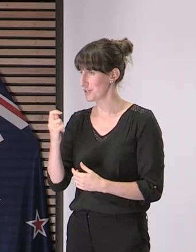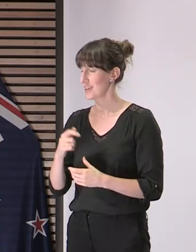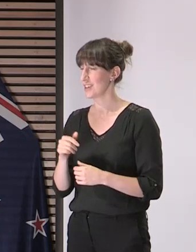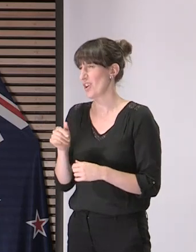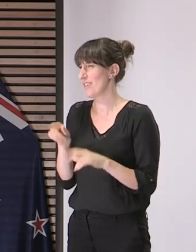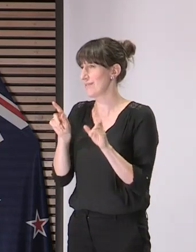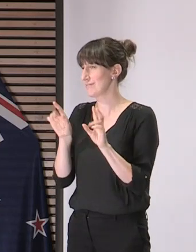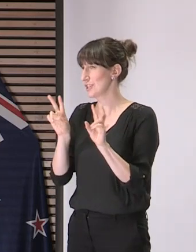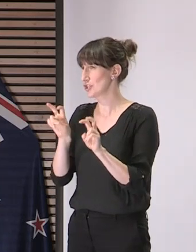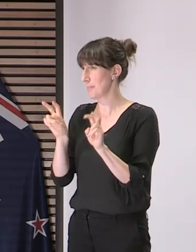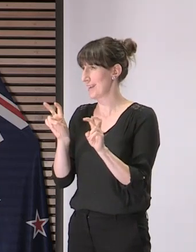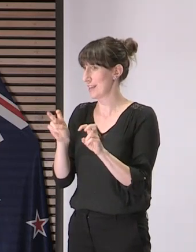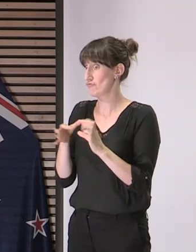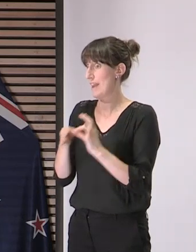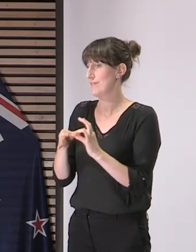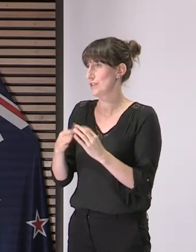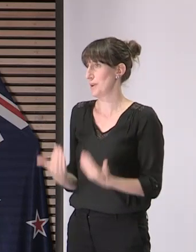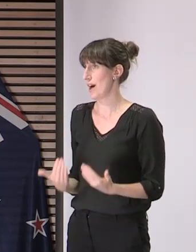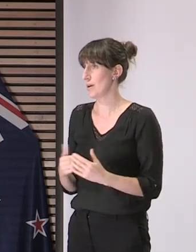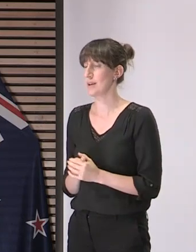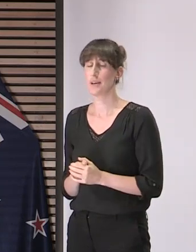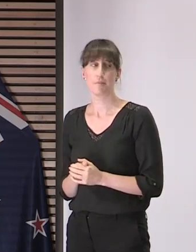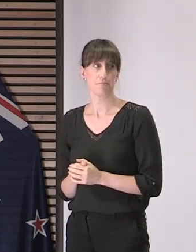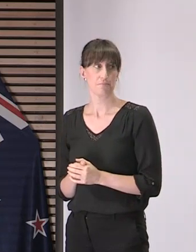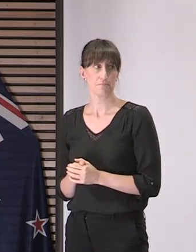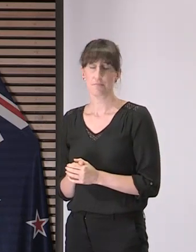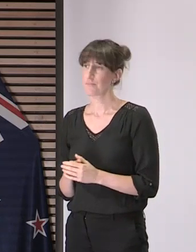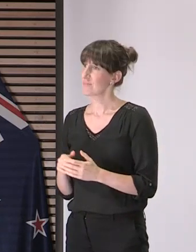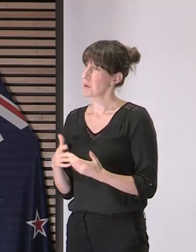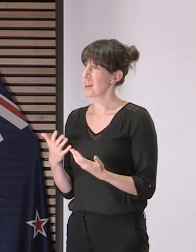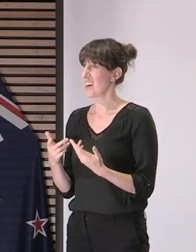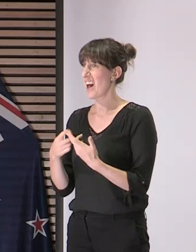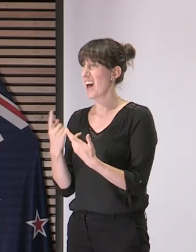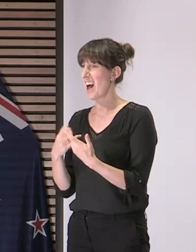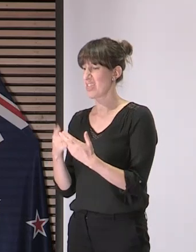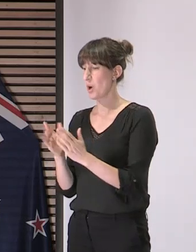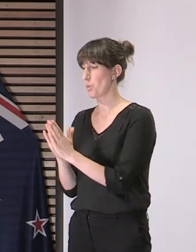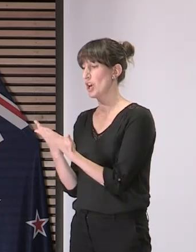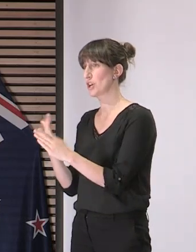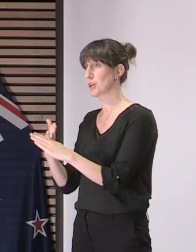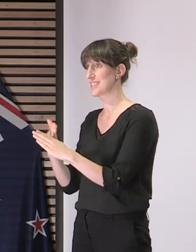but has a particular focus on Anzac Day and the Anzacs. It's